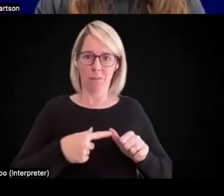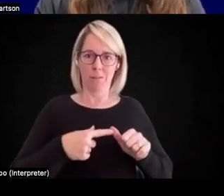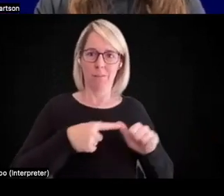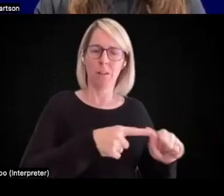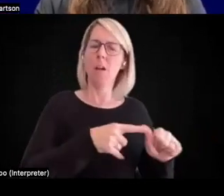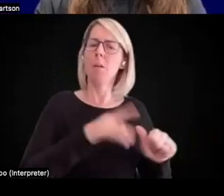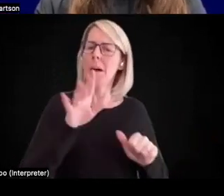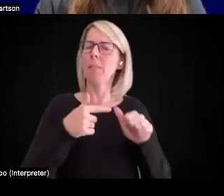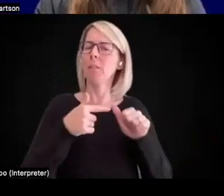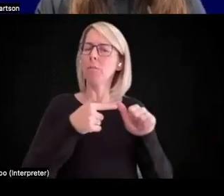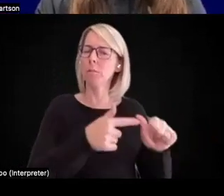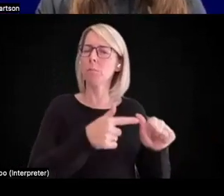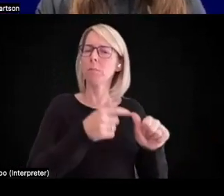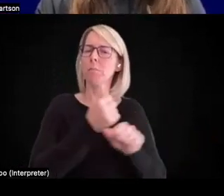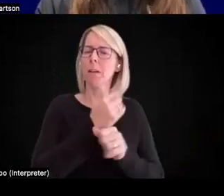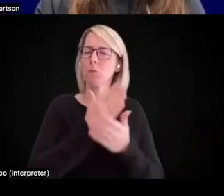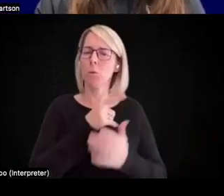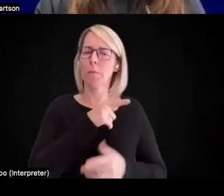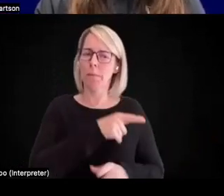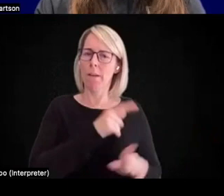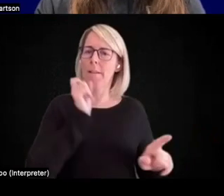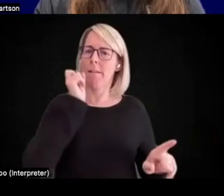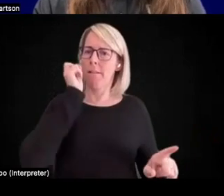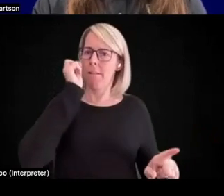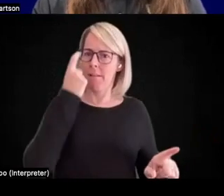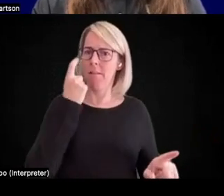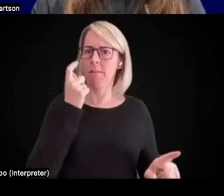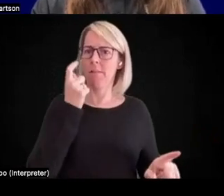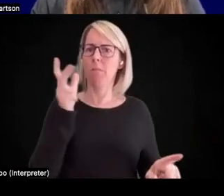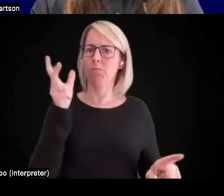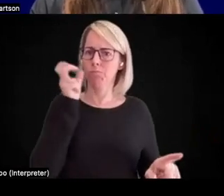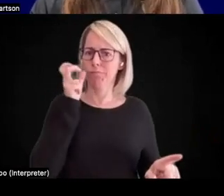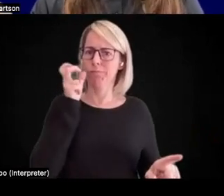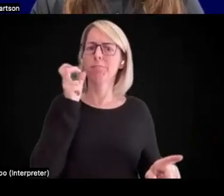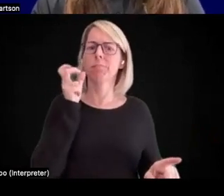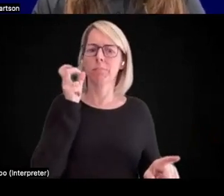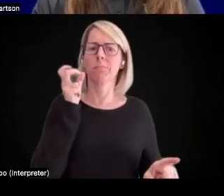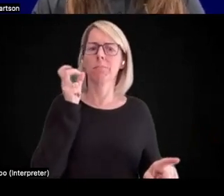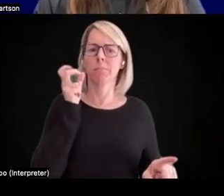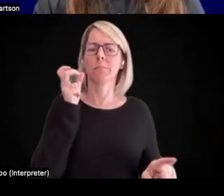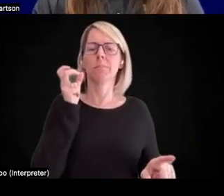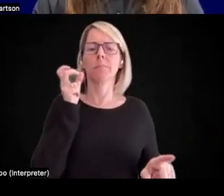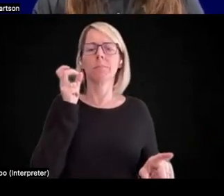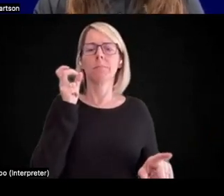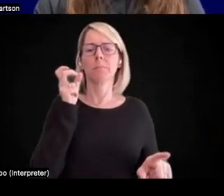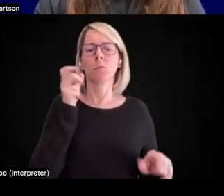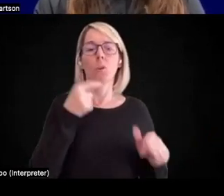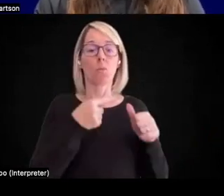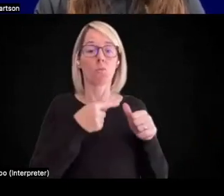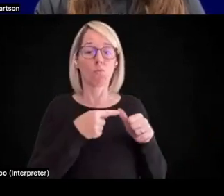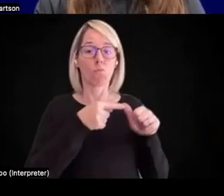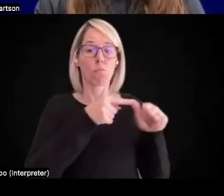can be perceived by the person with deafblindness. Responding helps them understand the communicative